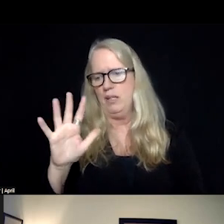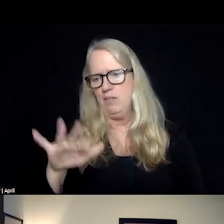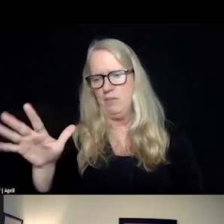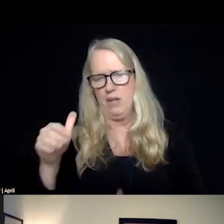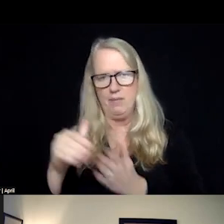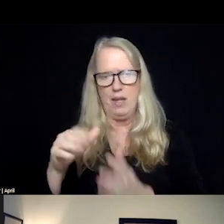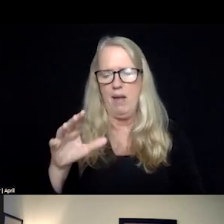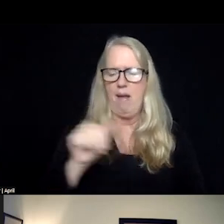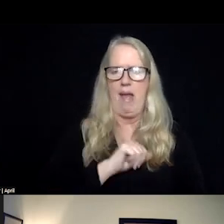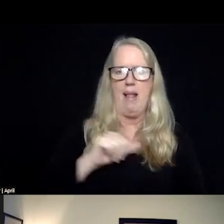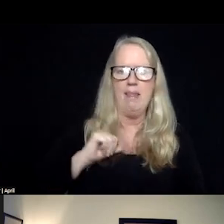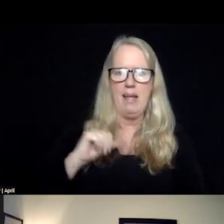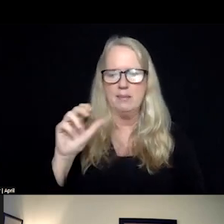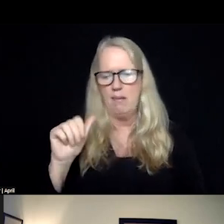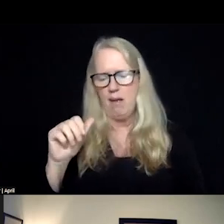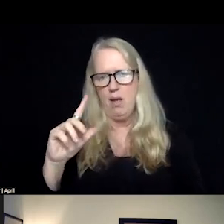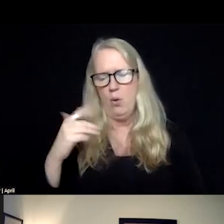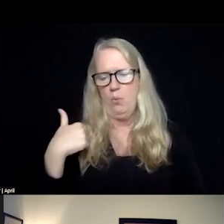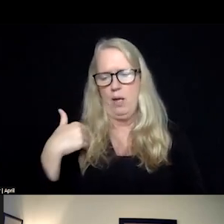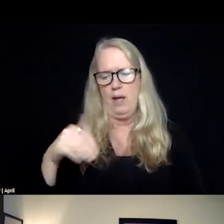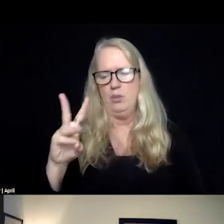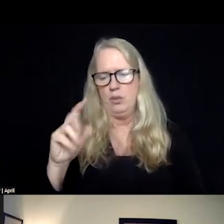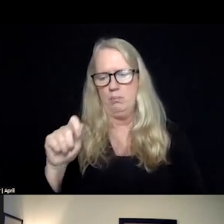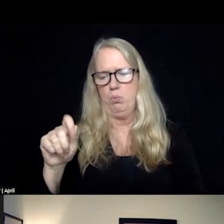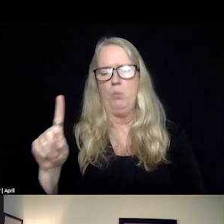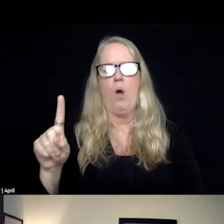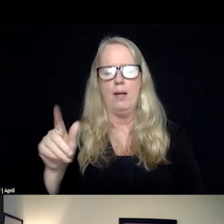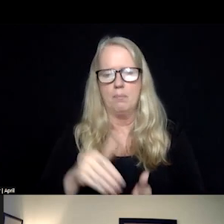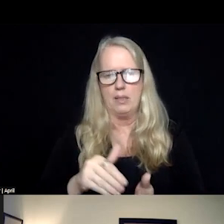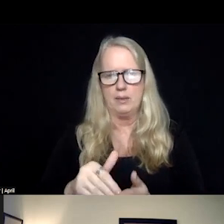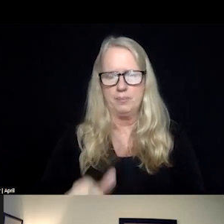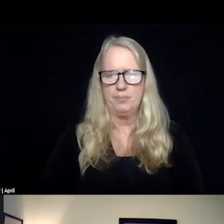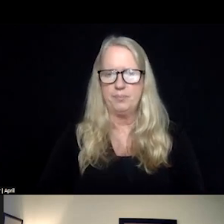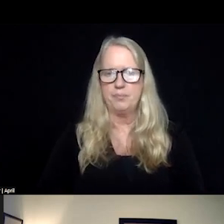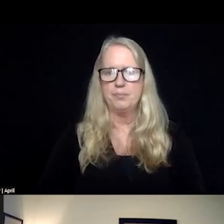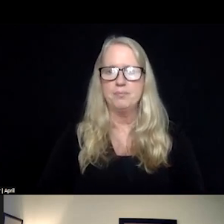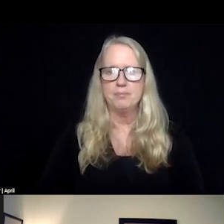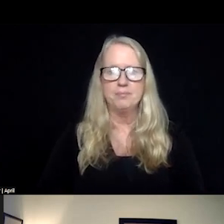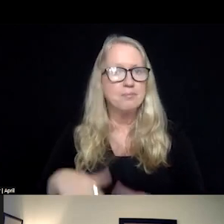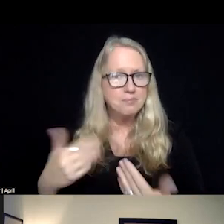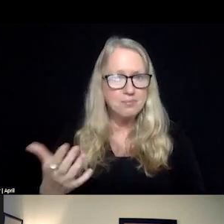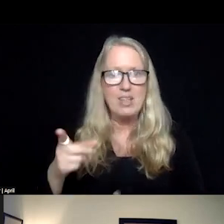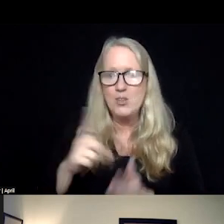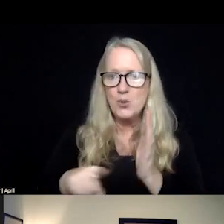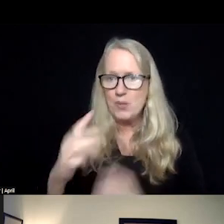ATLANTA HAS BEEN 6.1 MILLION. WHAT DO YOU THINK YOUR ANSWER IS?